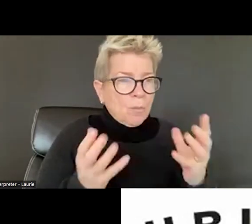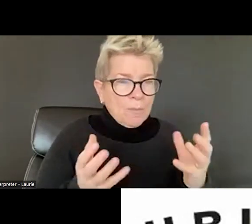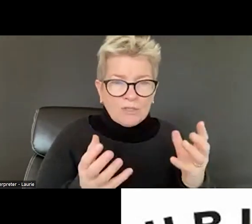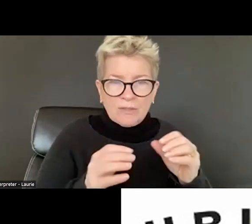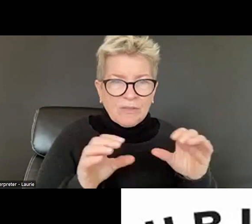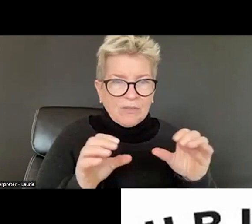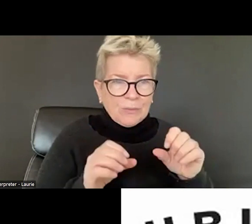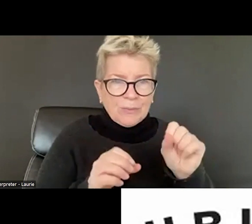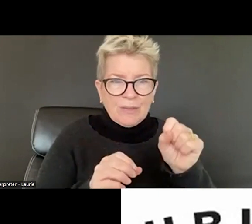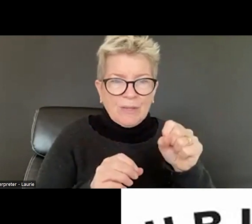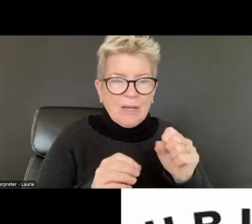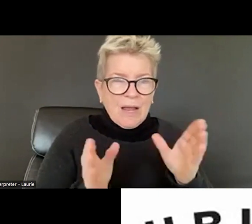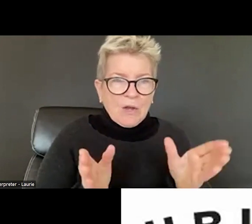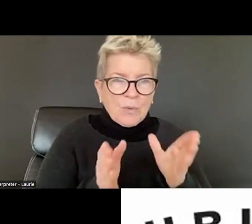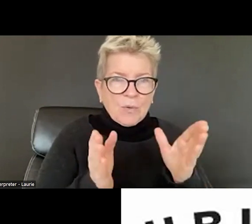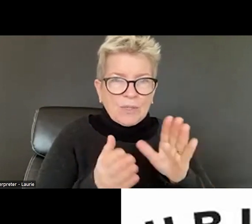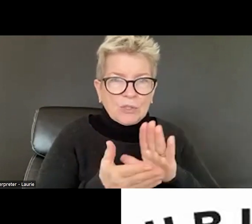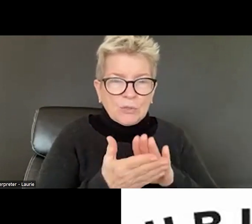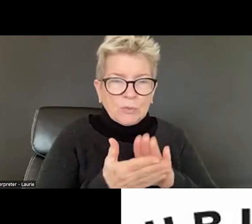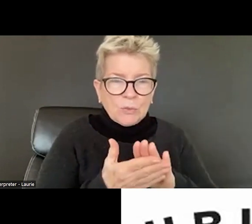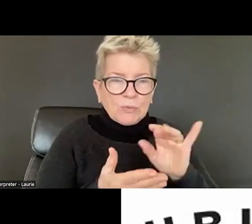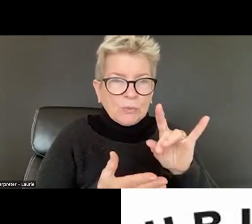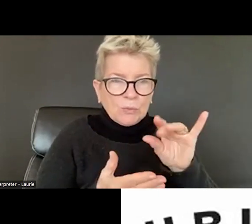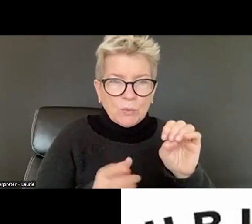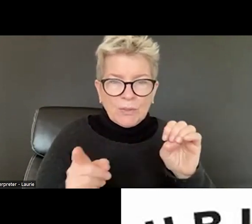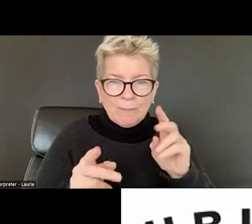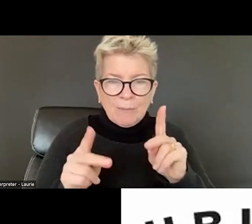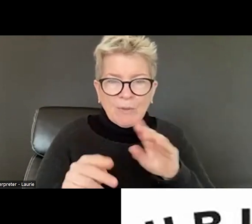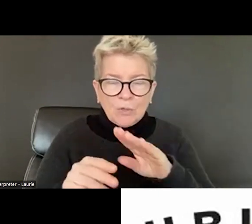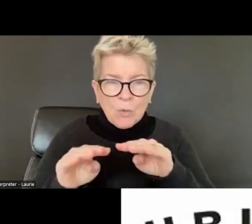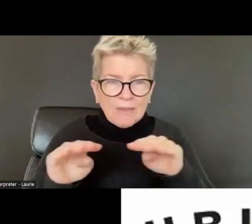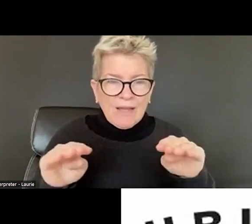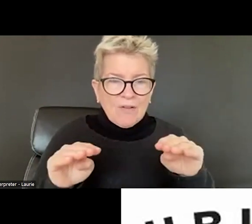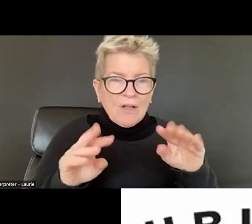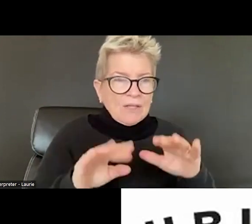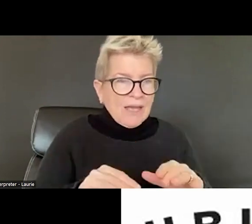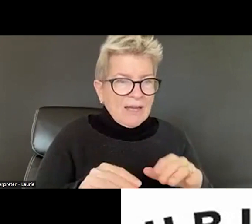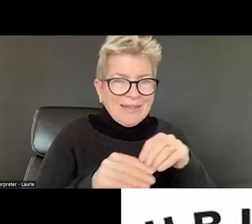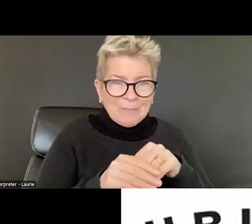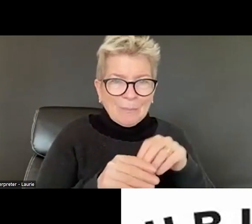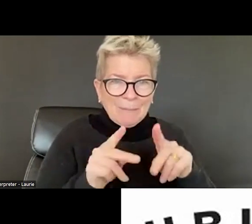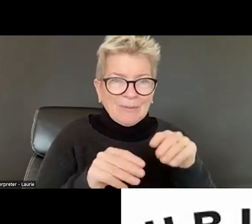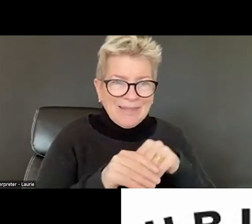and I would encourage schools Julie Folks at your level on down to the classro to contact